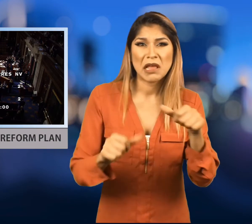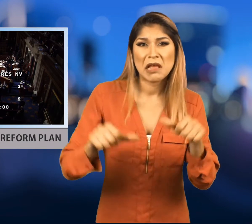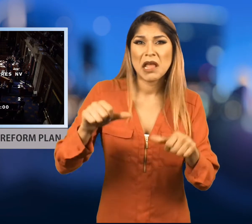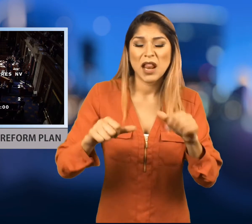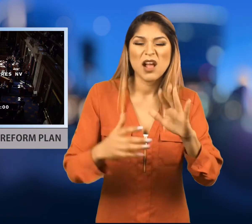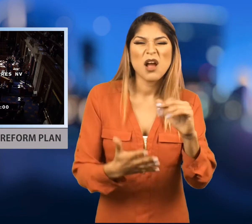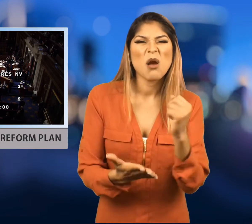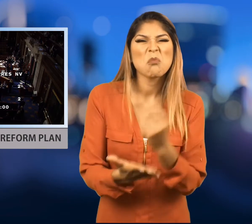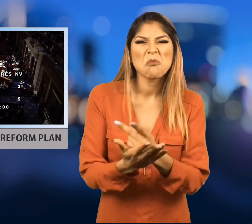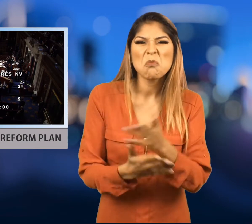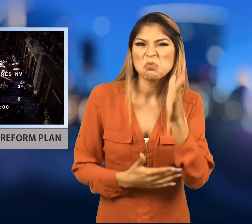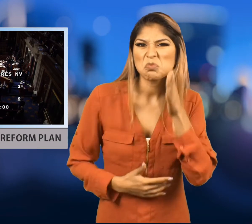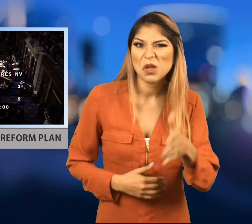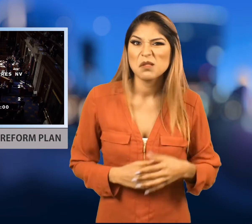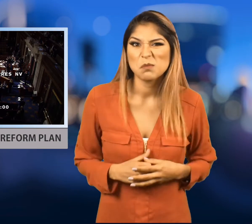come around.